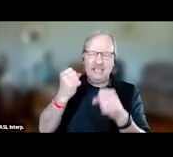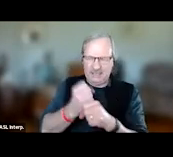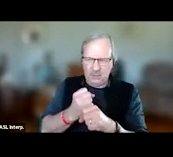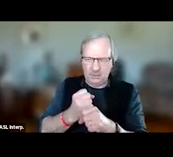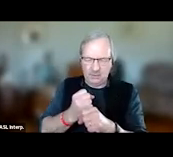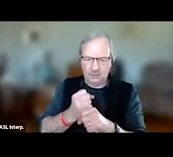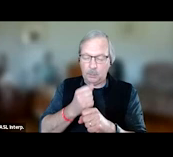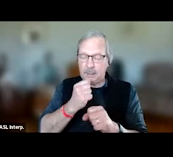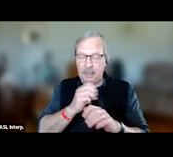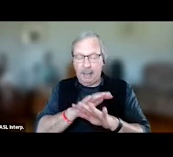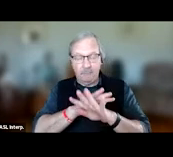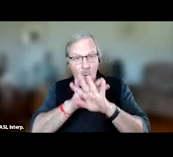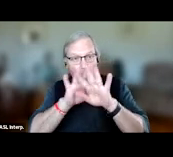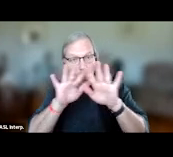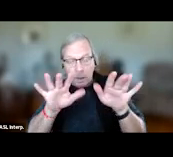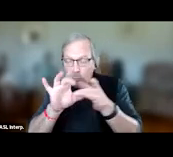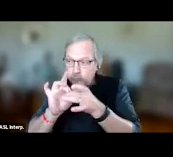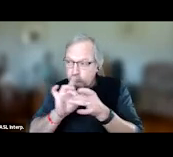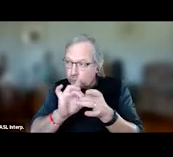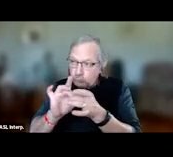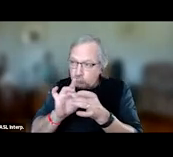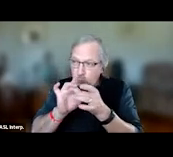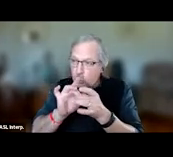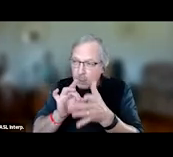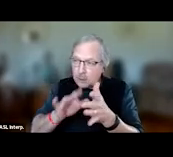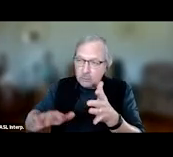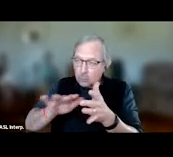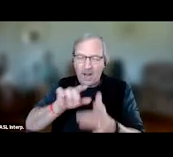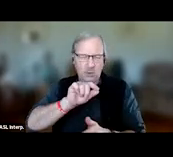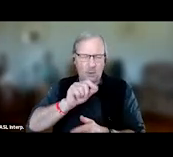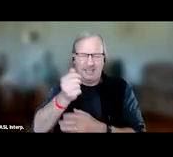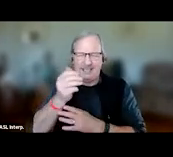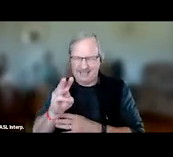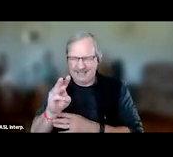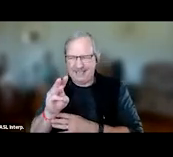or formal coordination until around 2016. And there was a group of advocates